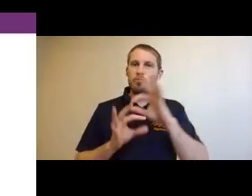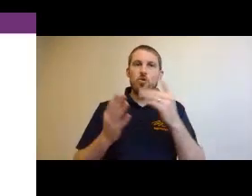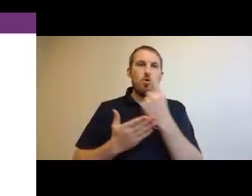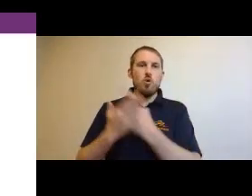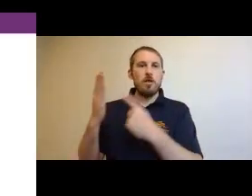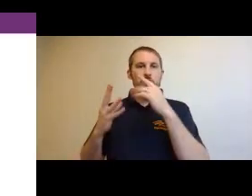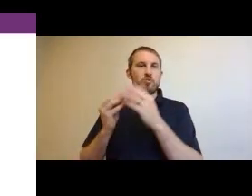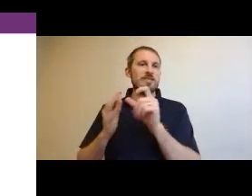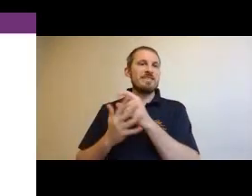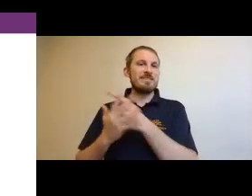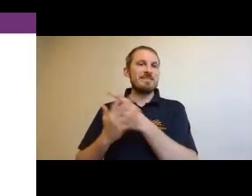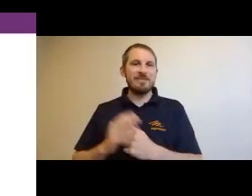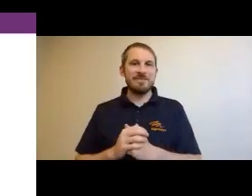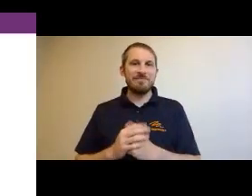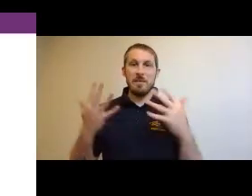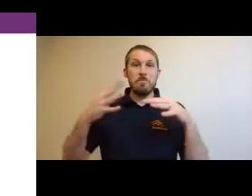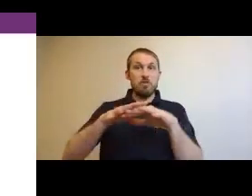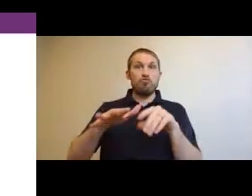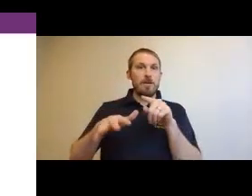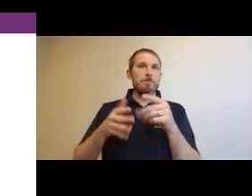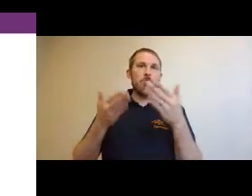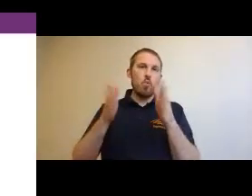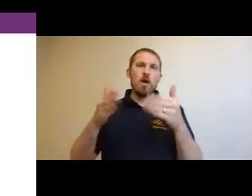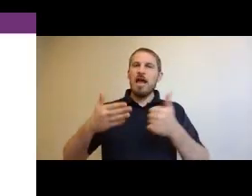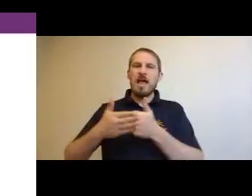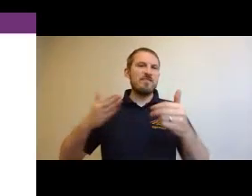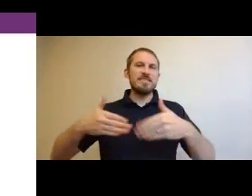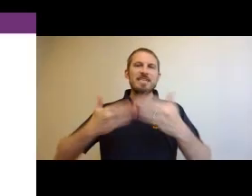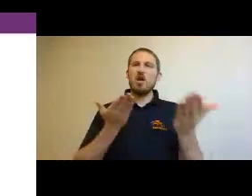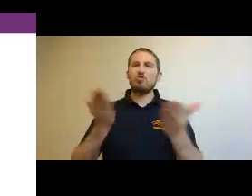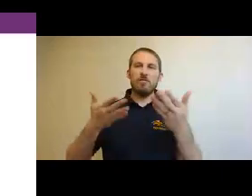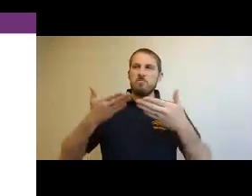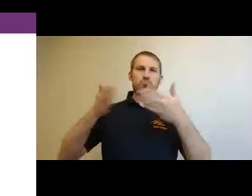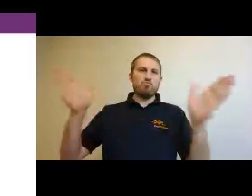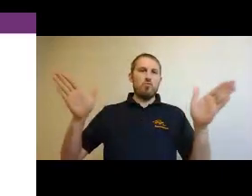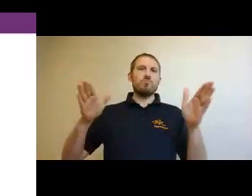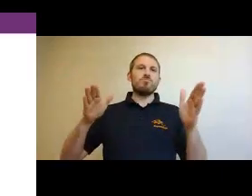They are the day to day services in the broader system that people rely on all the time.